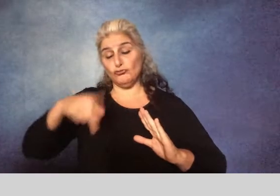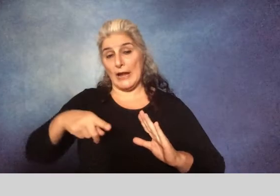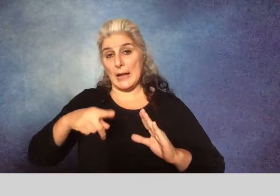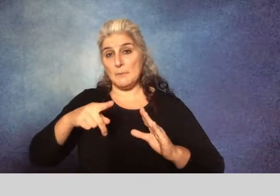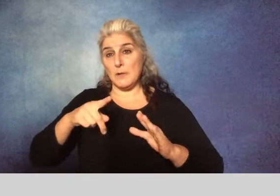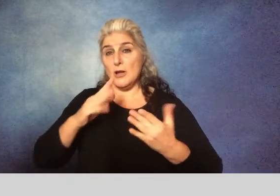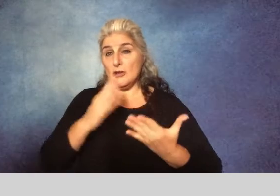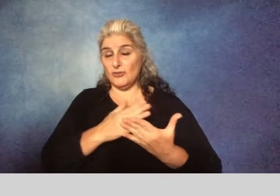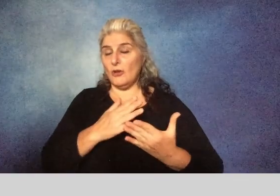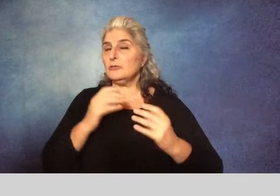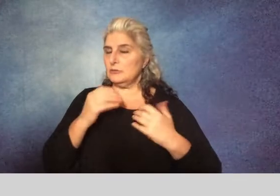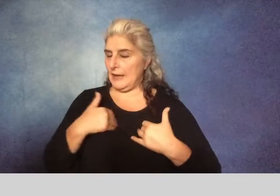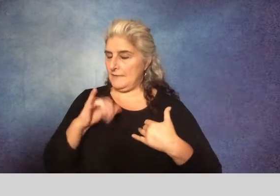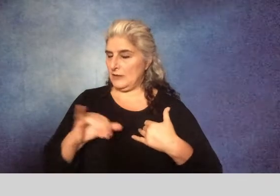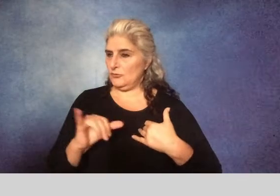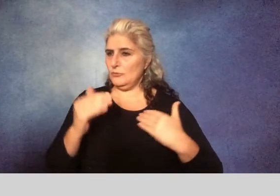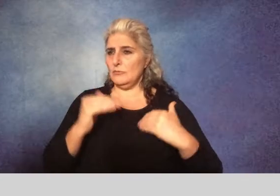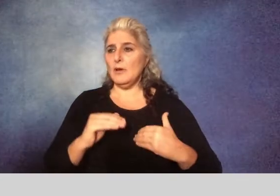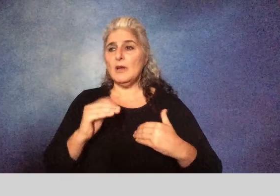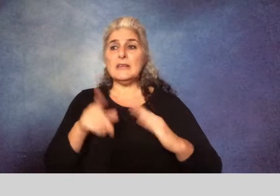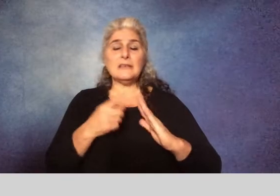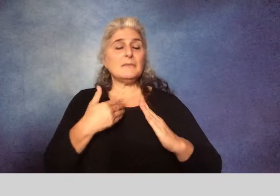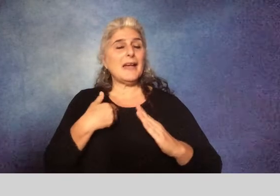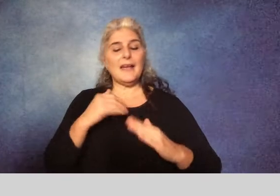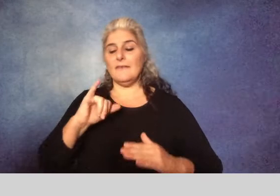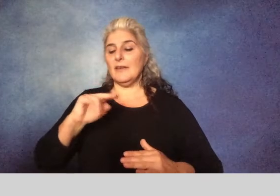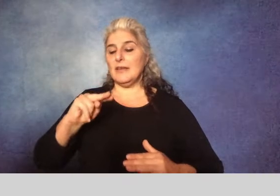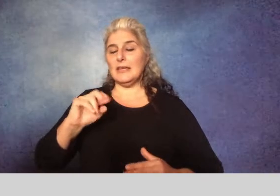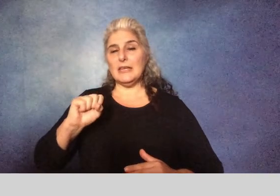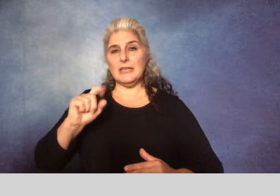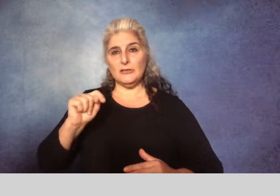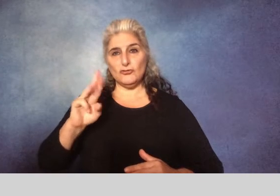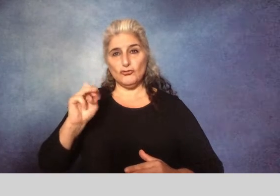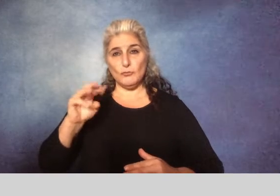There's also instrumentalness, which measures the absence of vocals on a track. And as I'd expect